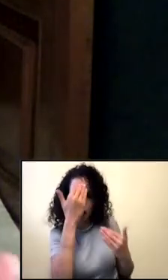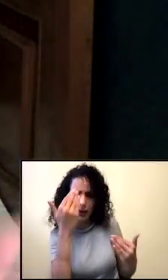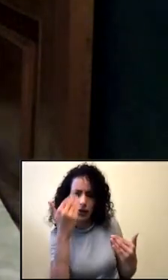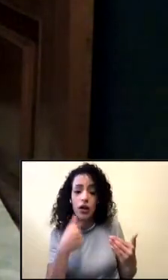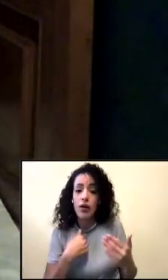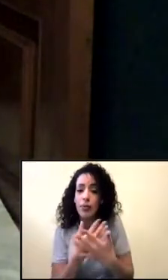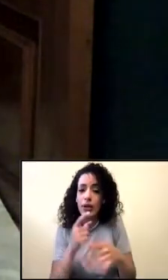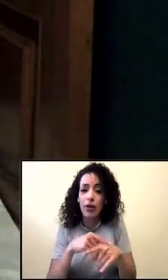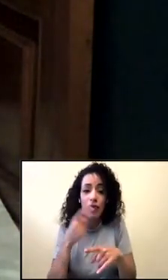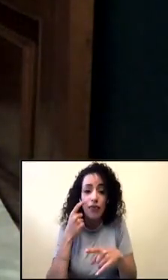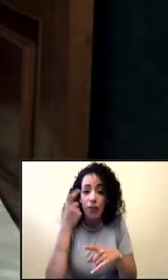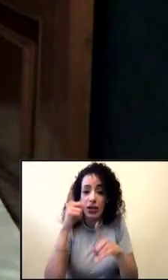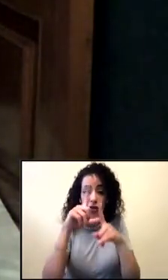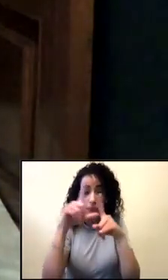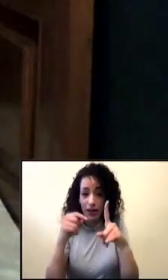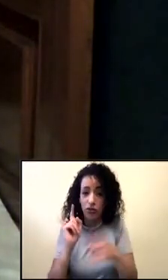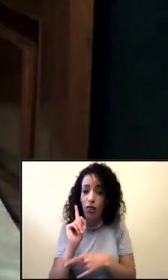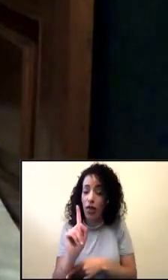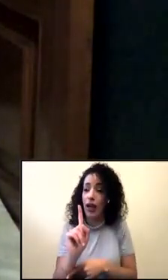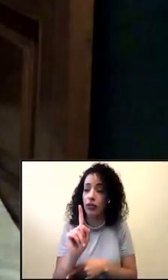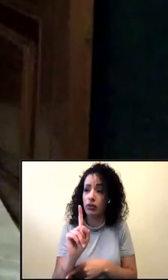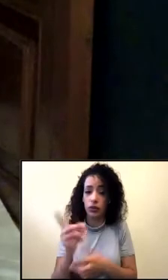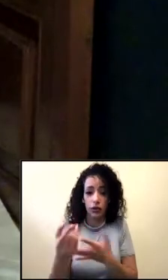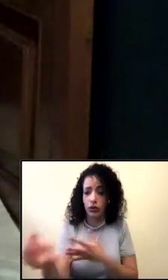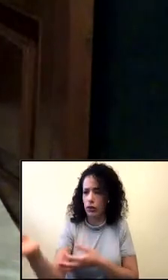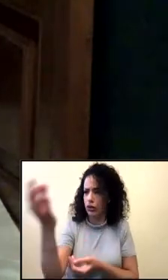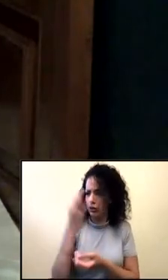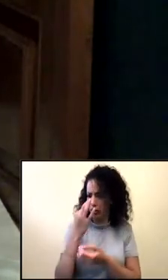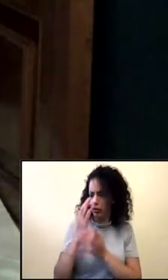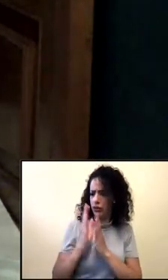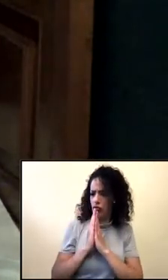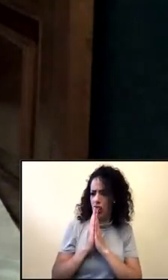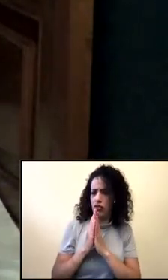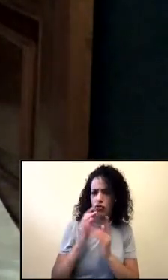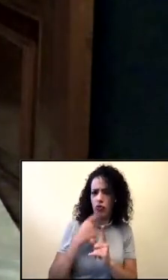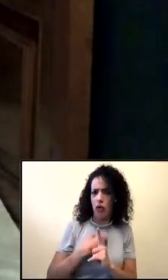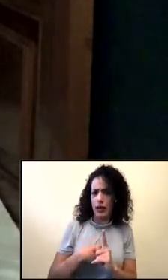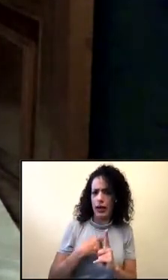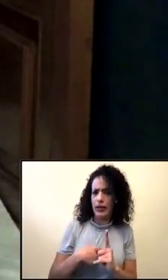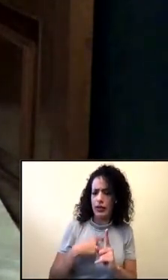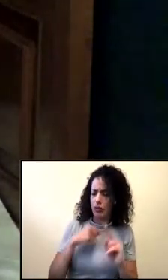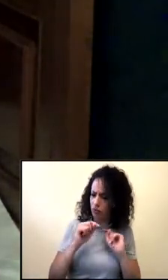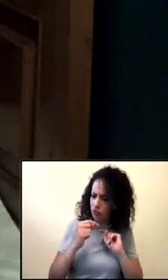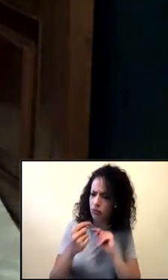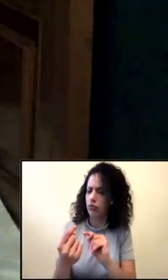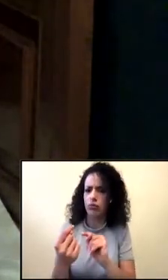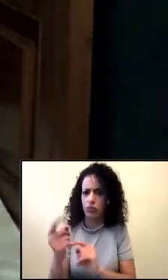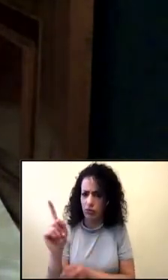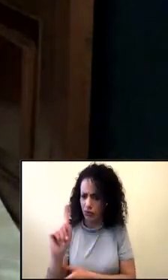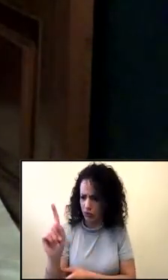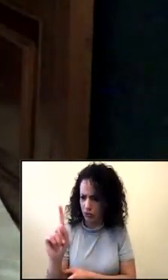confronting questions about religion and identity, and you understand that in creating an archive,